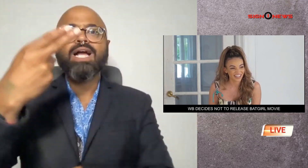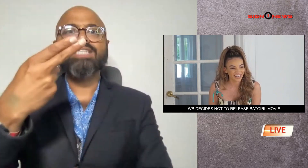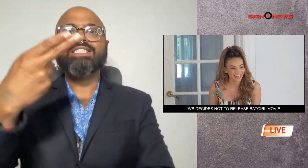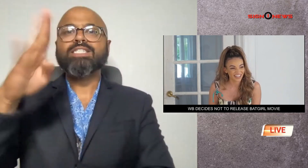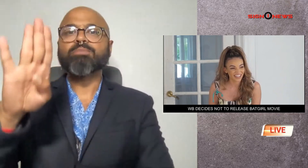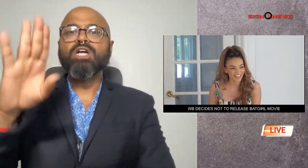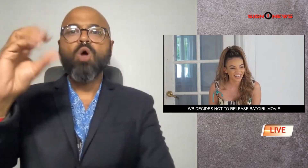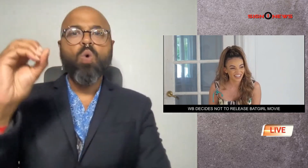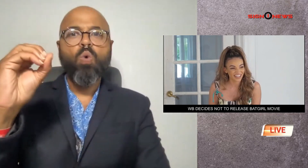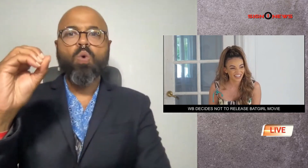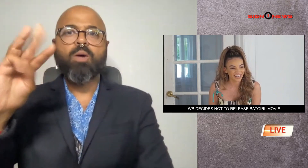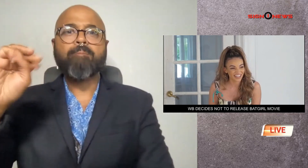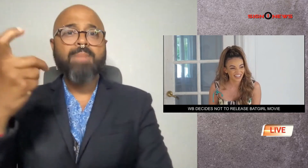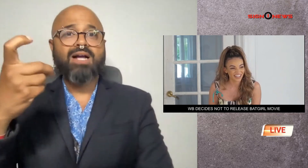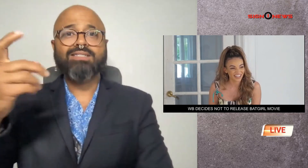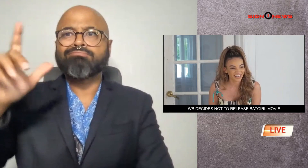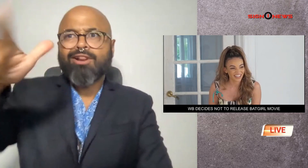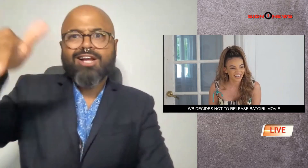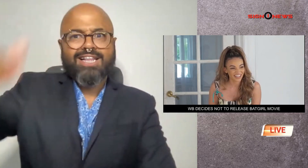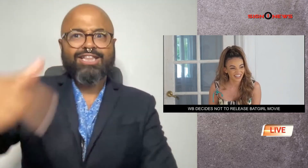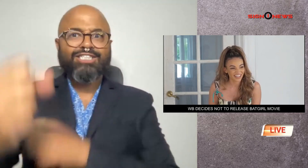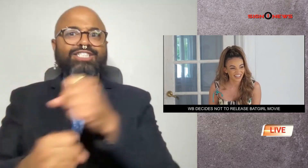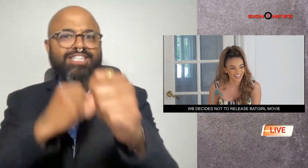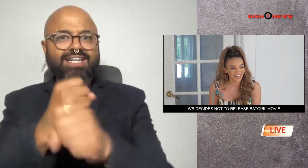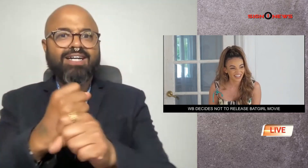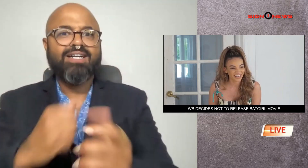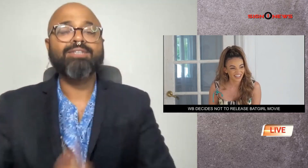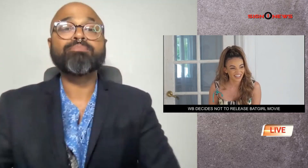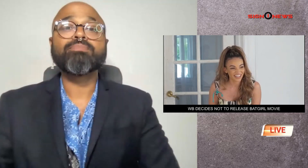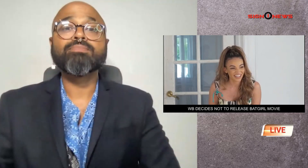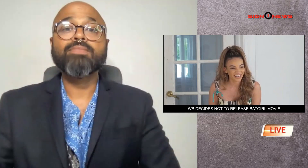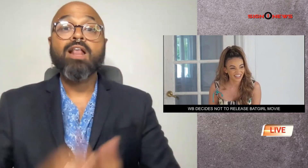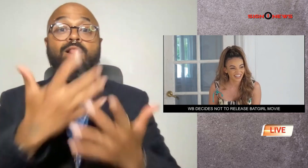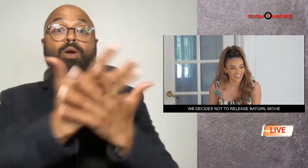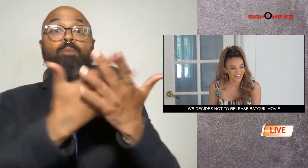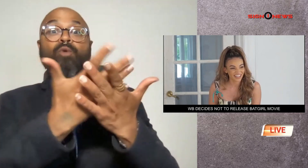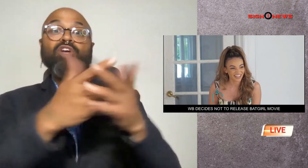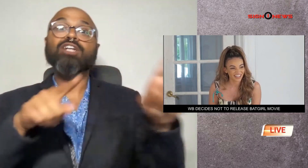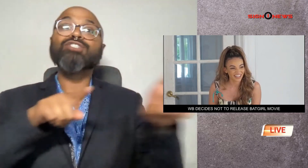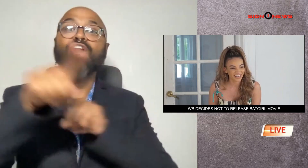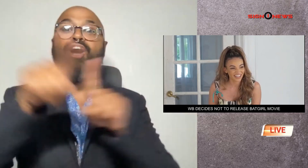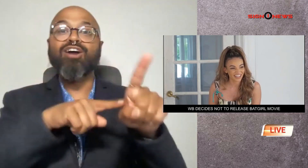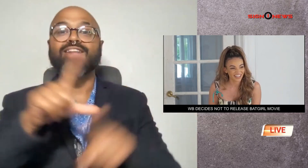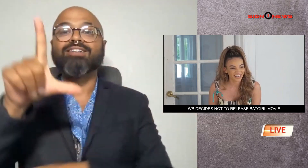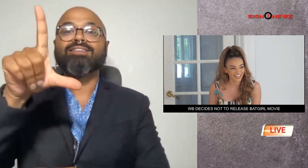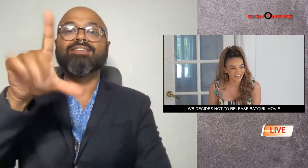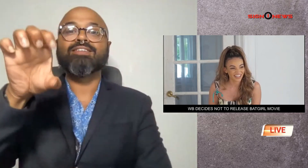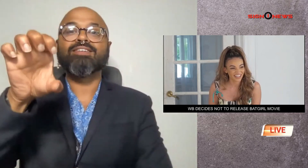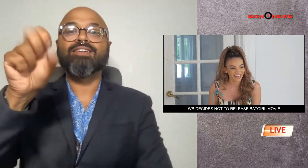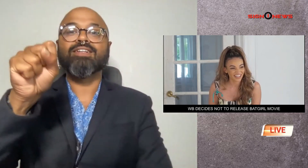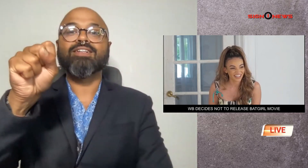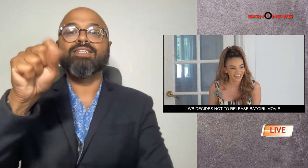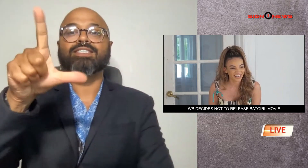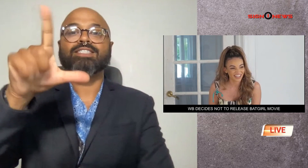the movie was scheduled to be released on HBO Max later this year